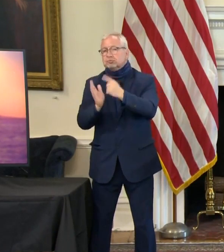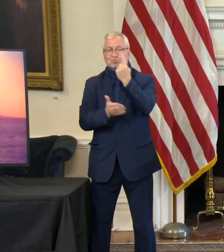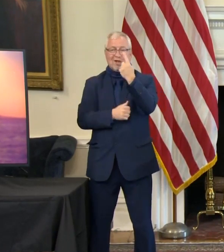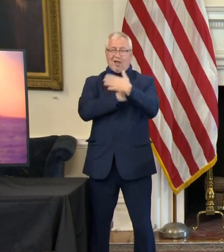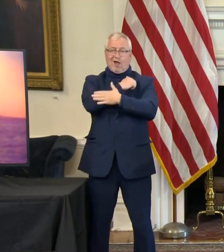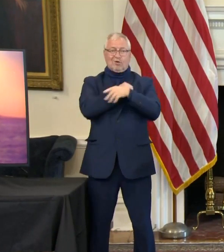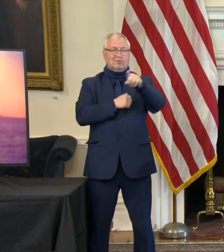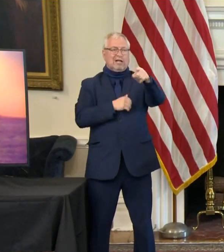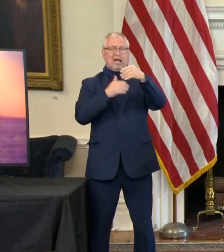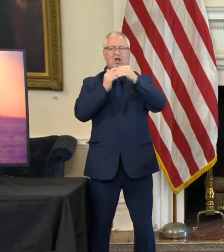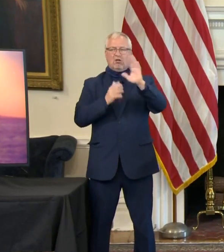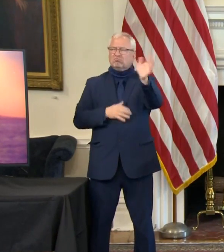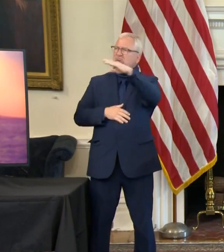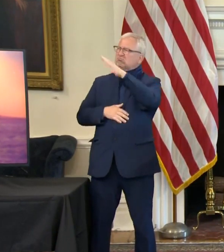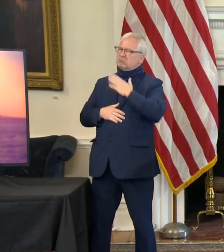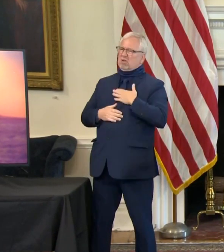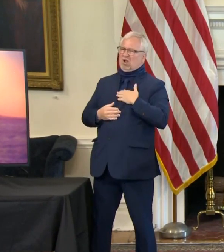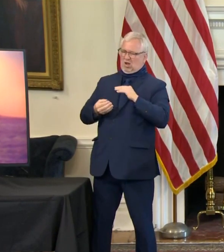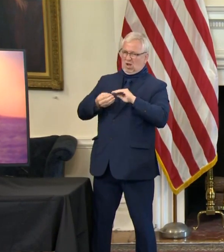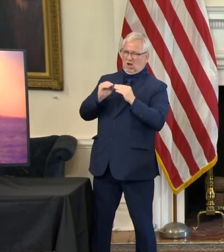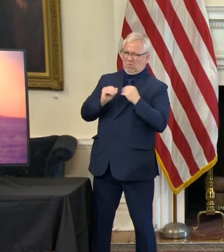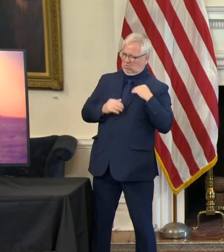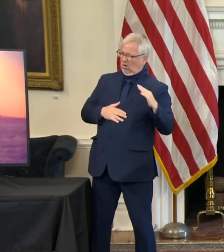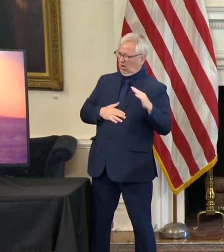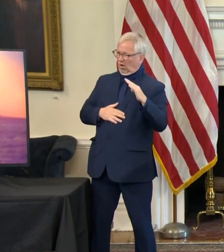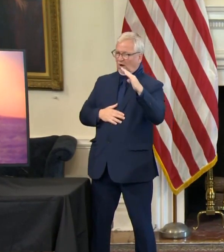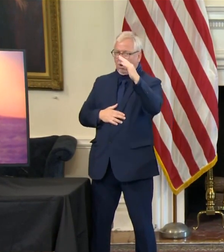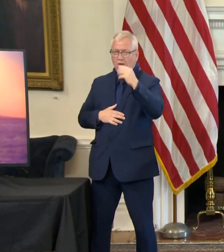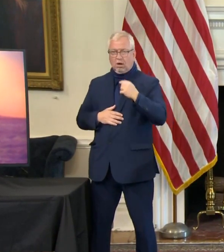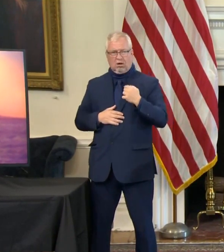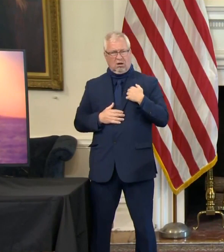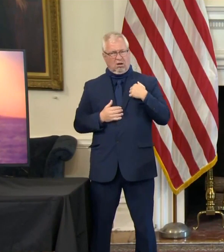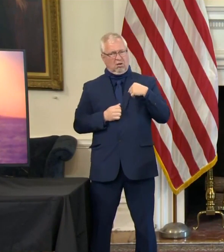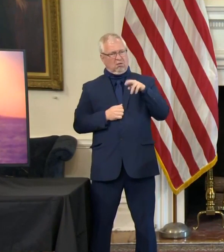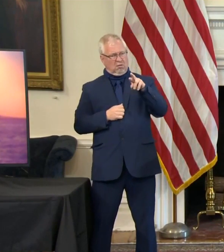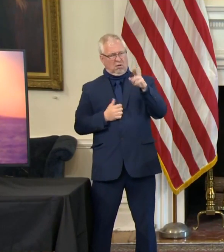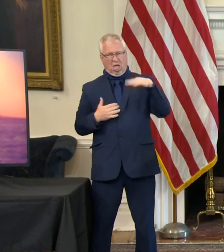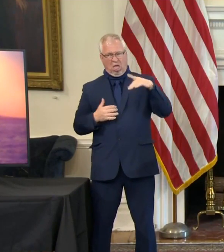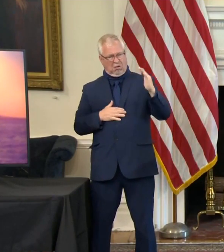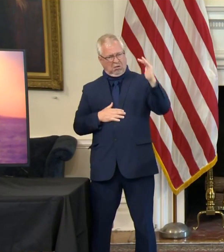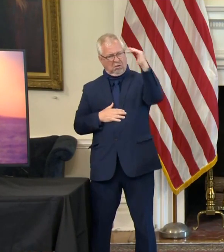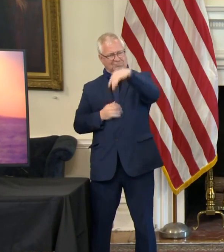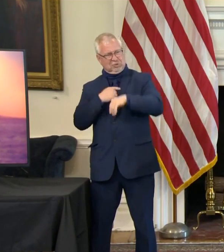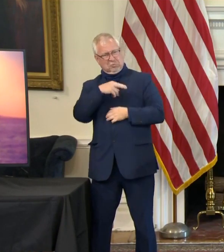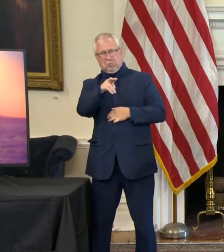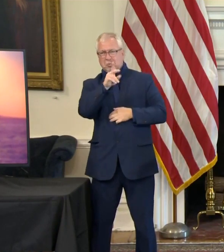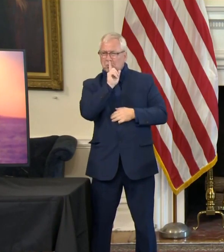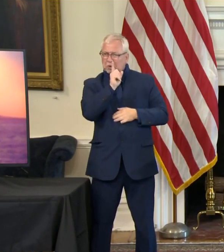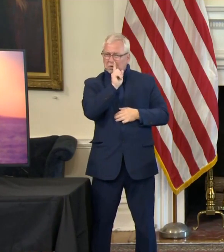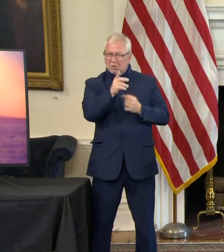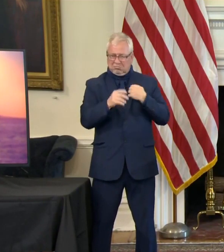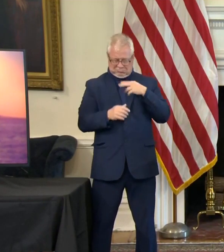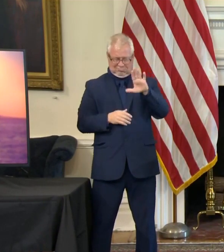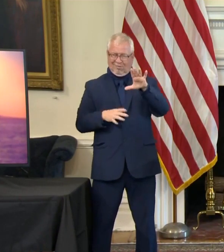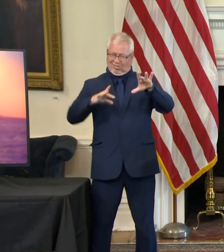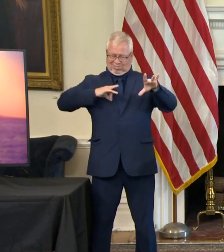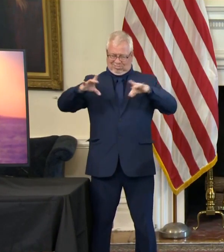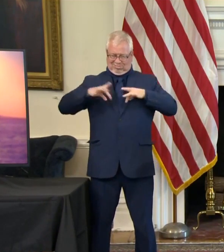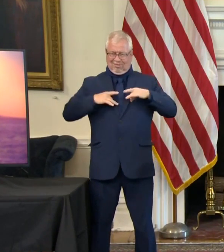I HEARD ONE COUNTY EXECUTIVE SAY OUR NUMBER OF CASES IS CONTINUING TO INCREASE. AND WE CANNOT DO ANYTHING UNTIL THAT GOES DOWN FOR 14 DAYS.